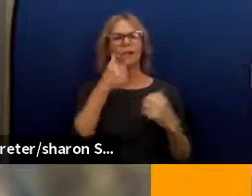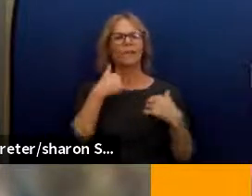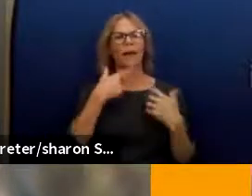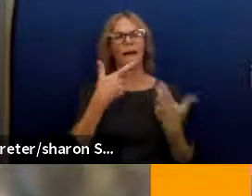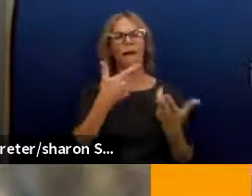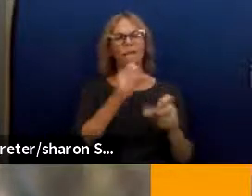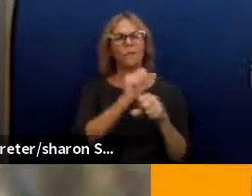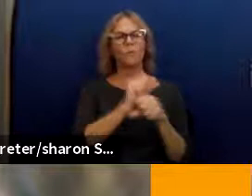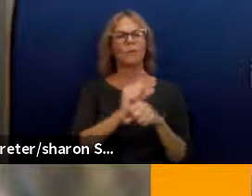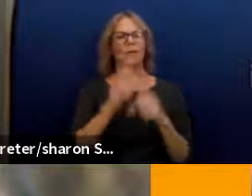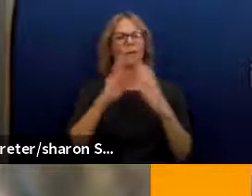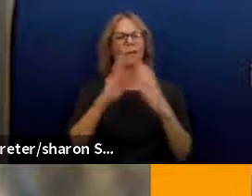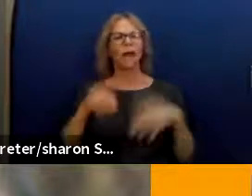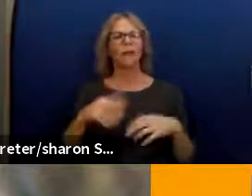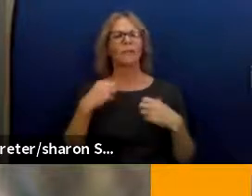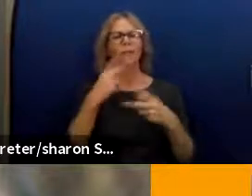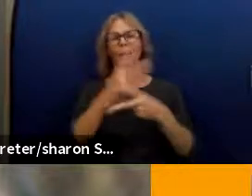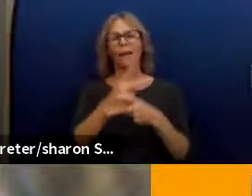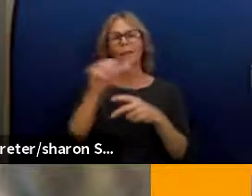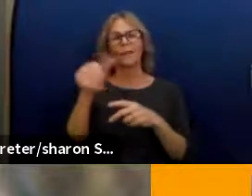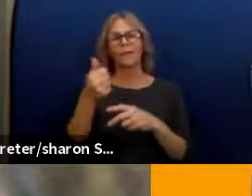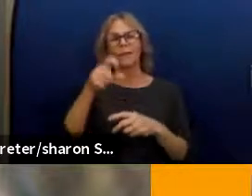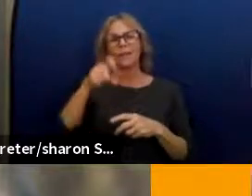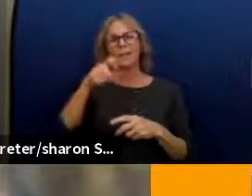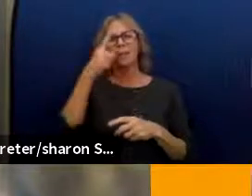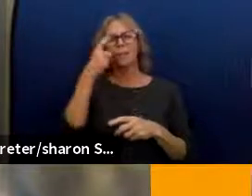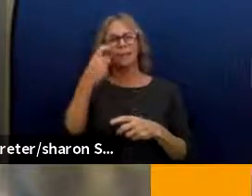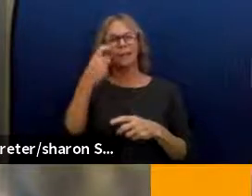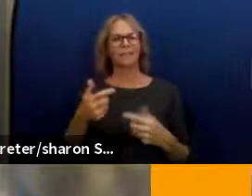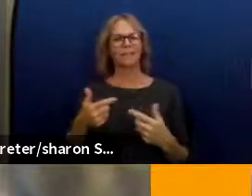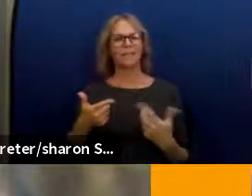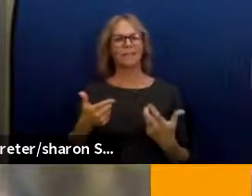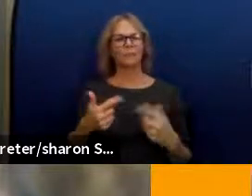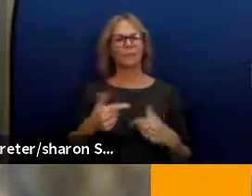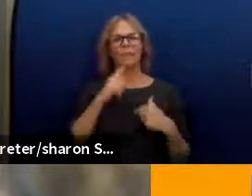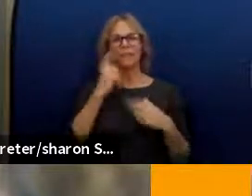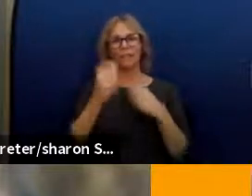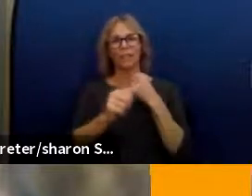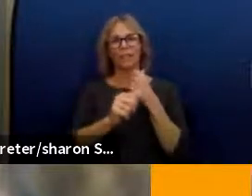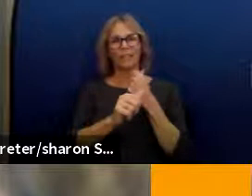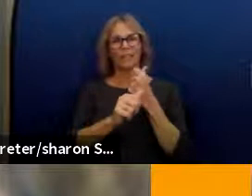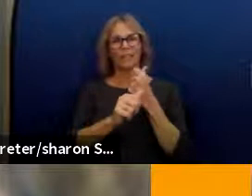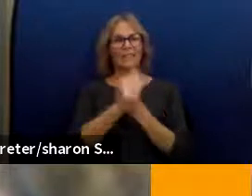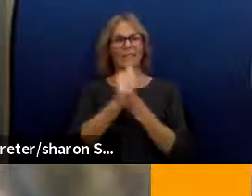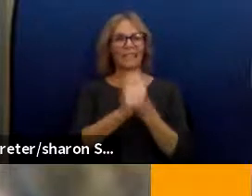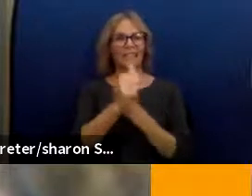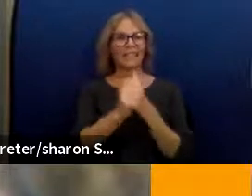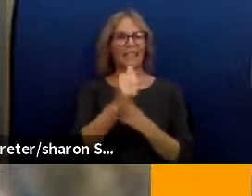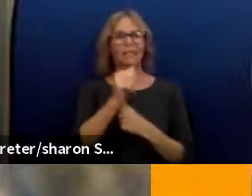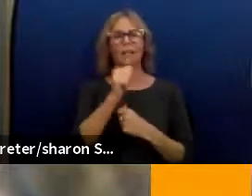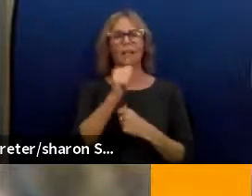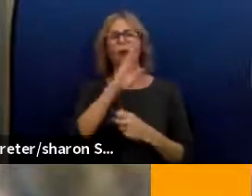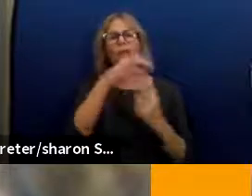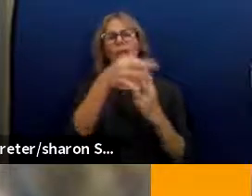necessities. It's because they live at this very dangerous intersection. And it's not by choice, you know, no one, when we're born, we